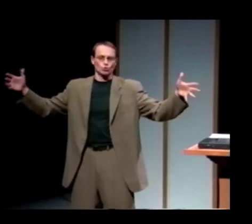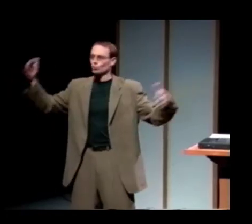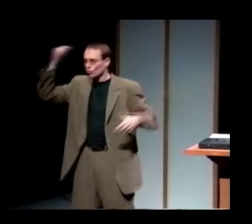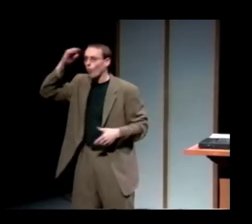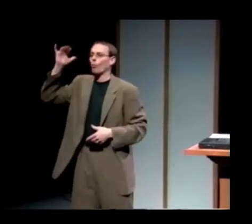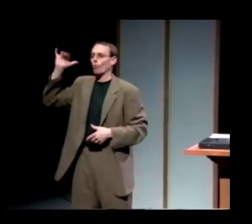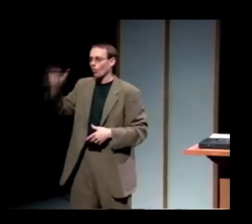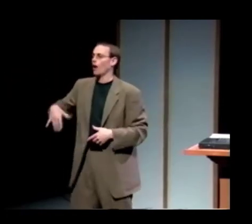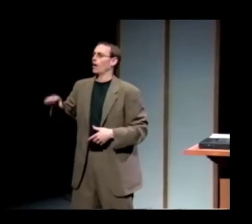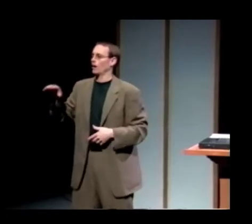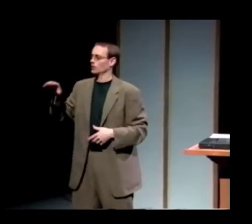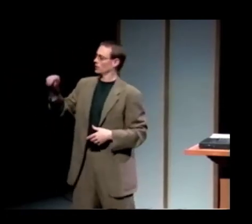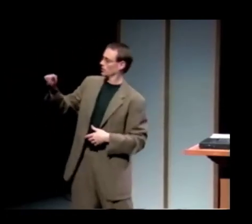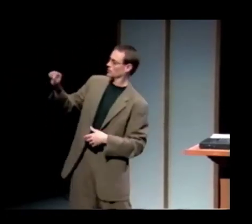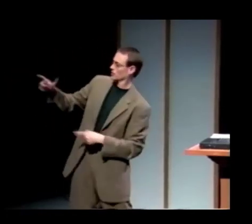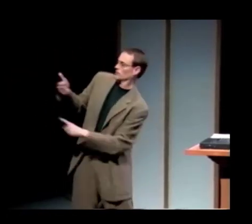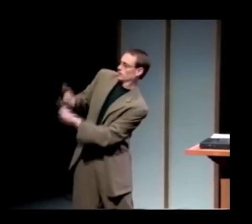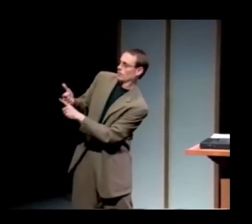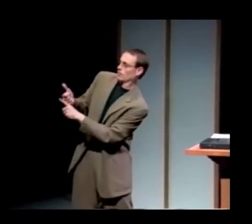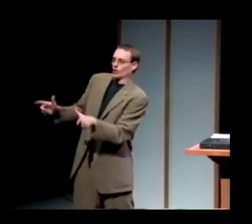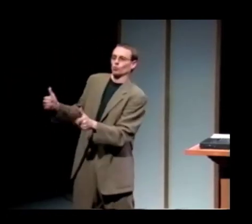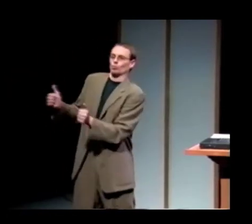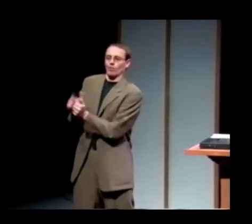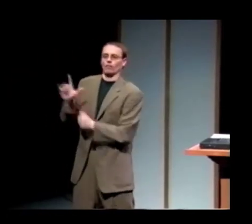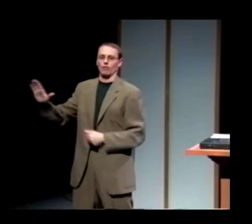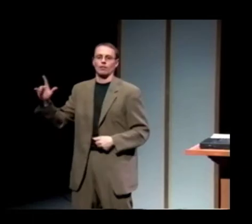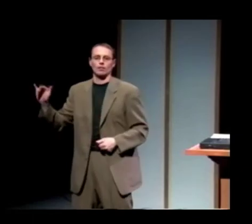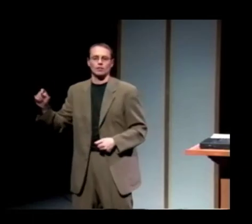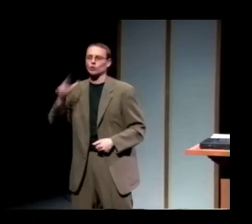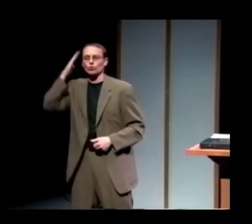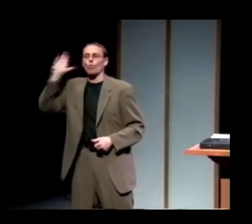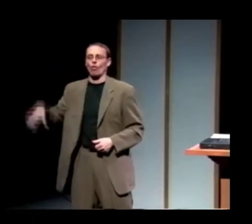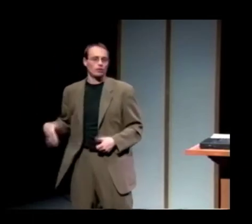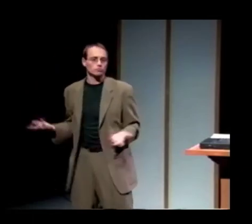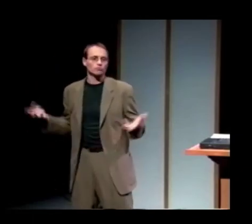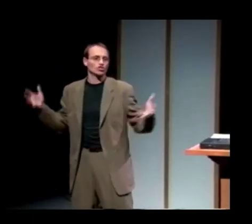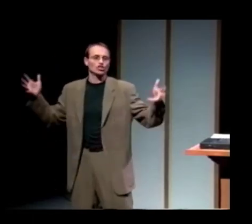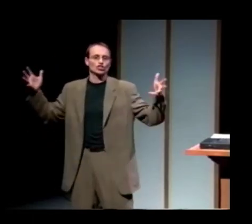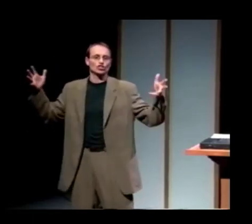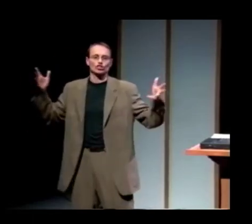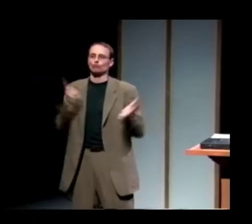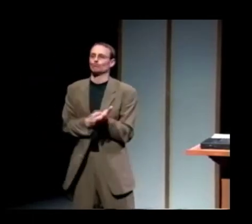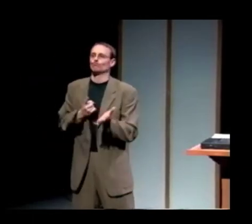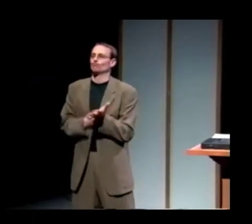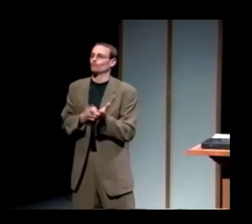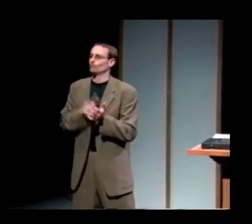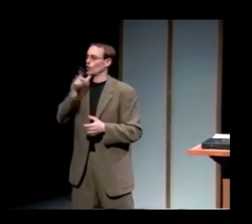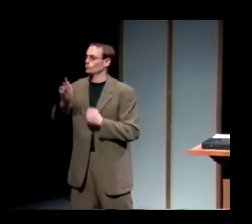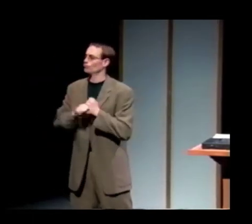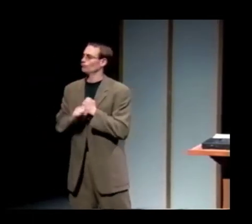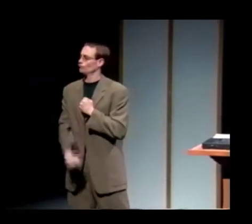IT'S ALREADY THERE. ASL ITSELF IS A LANGUAGE, AND IT HAS LITERATURE. WE ALREADY KNOW THAT.